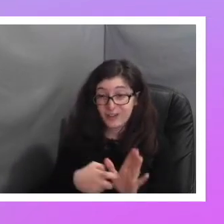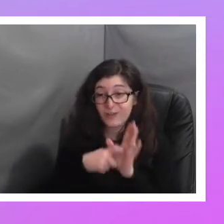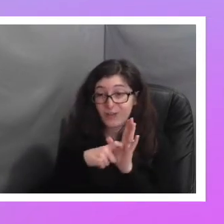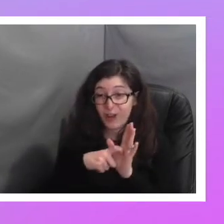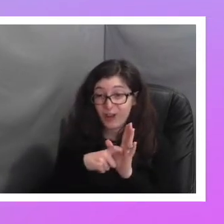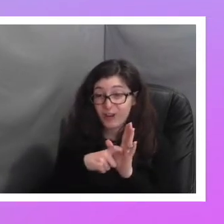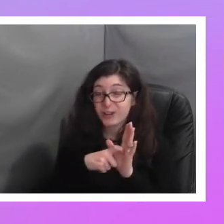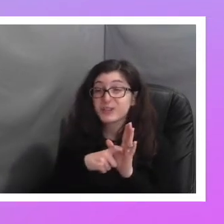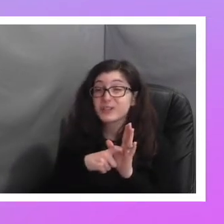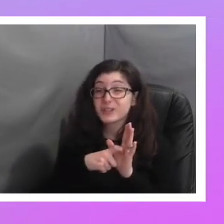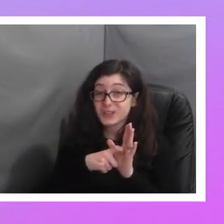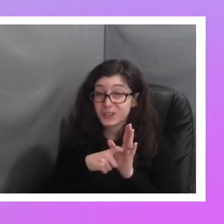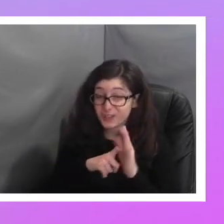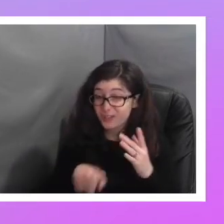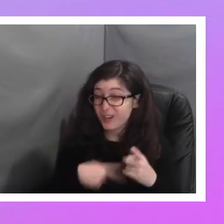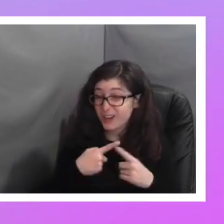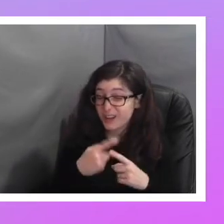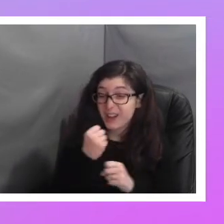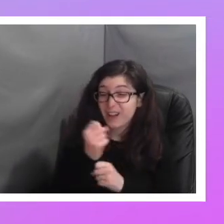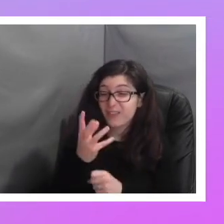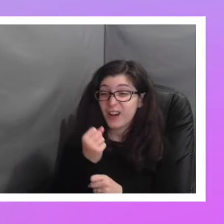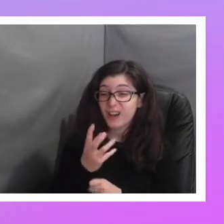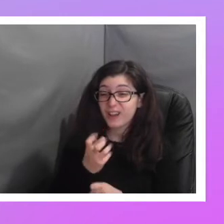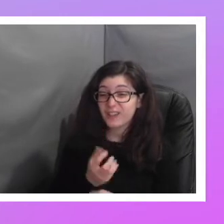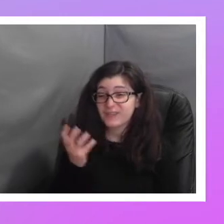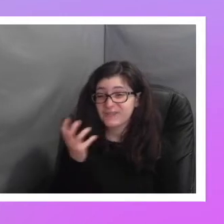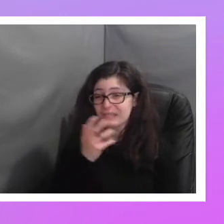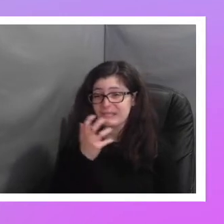that is far too long to tell whether you're making progress,